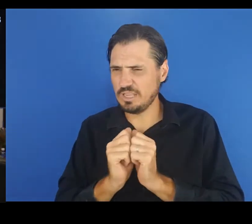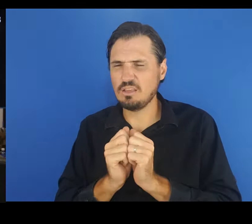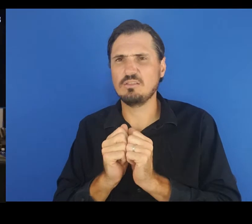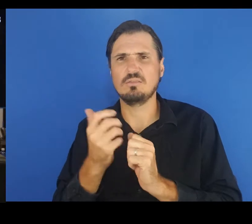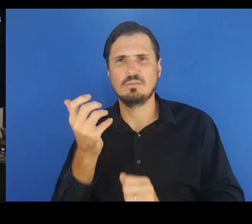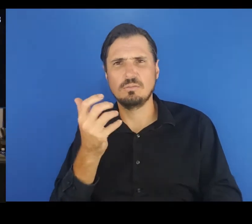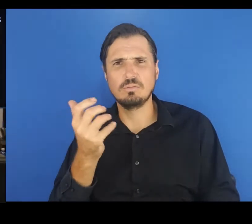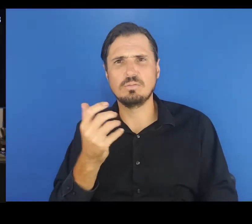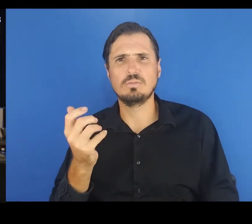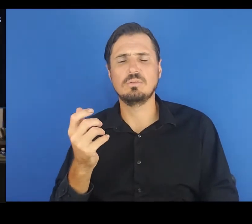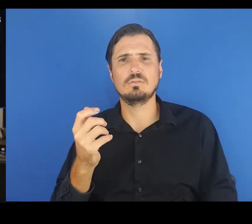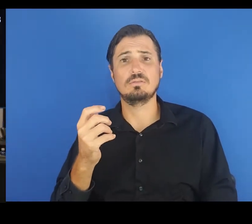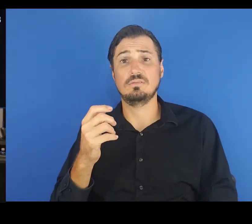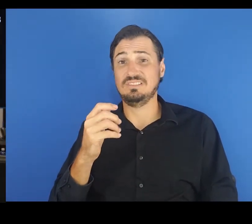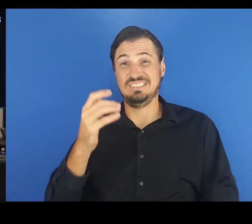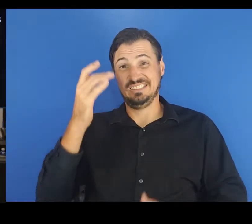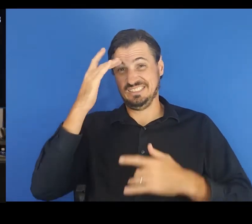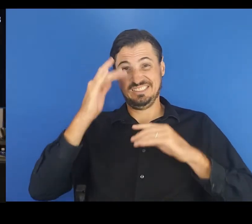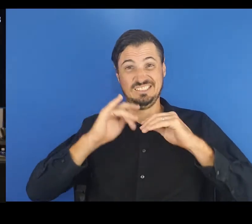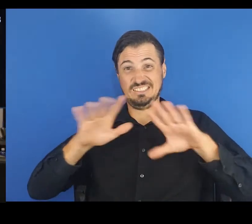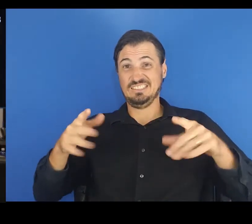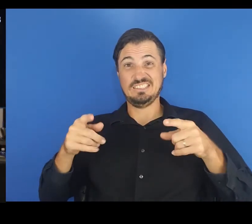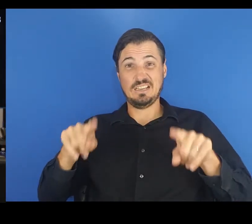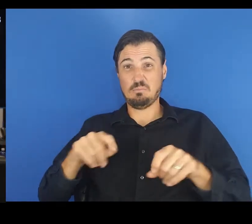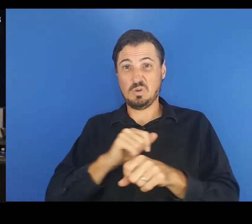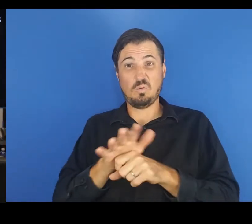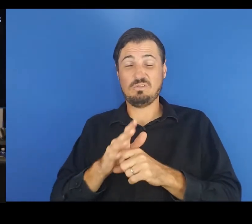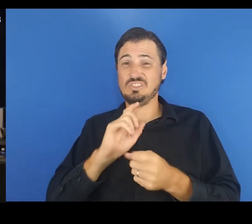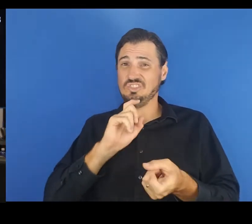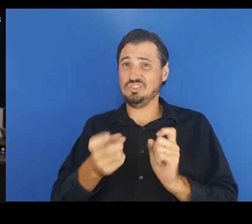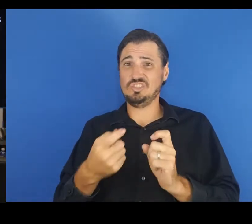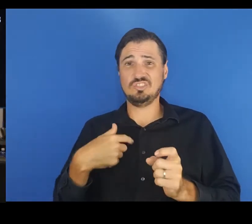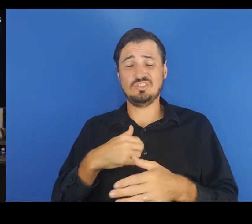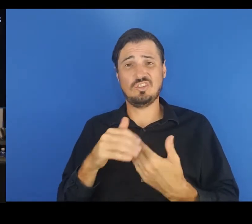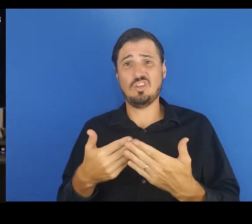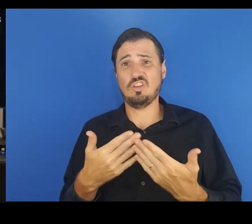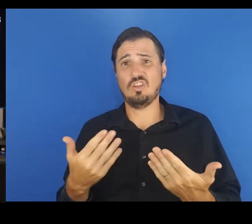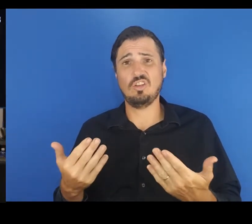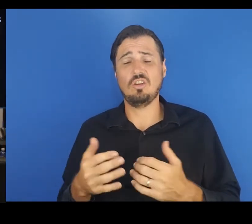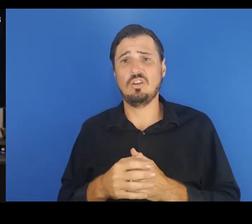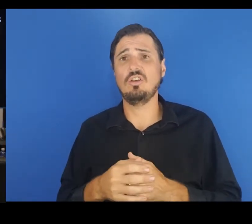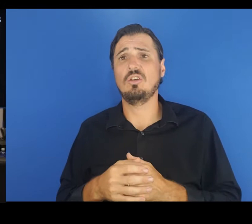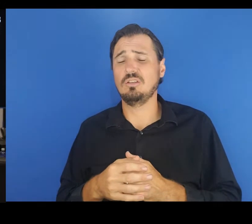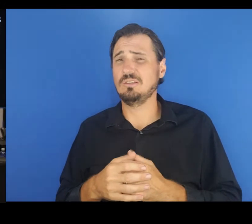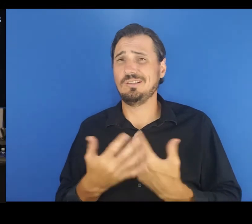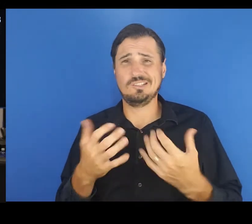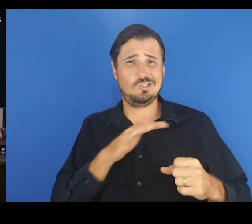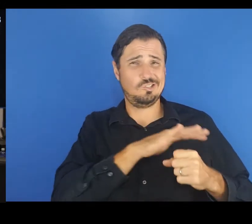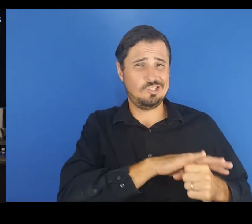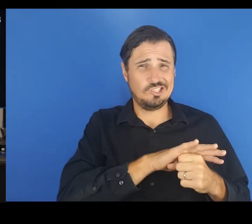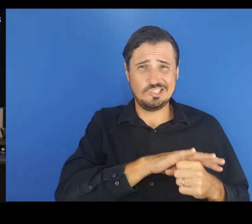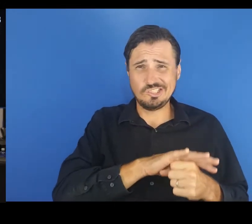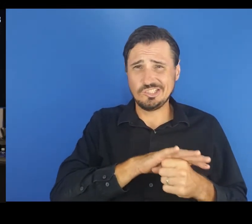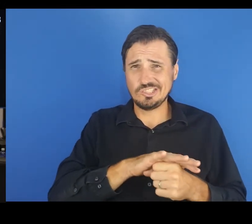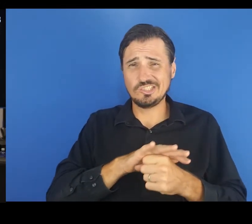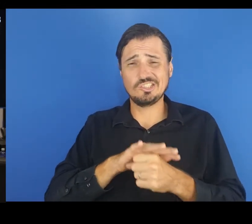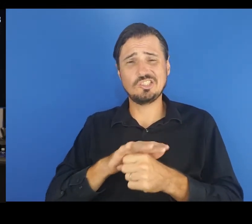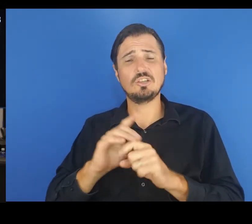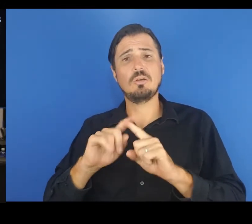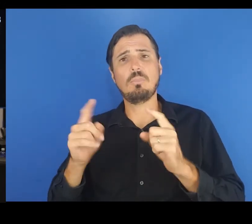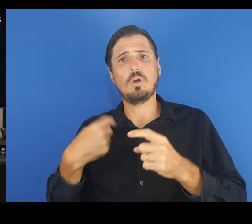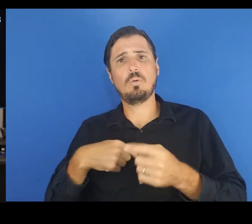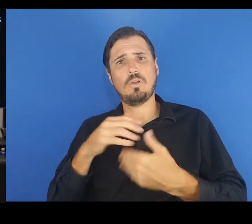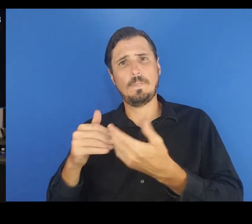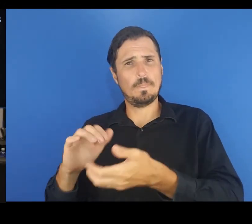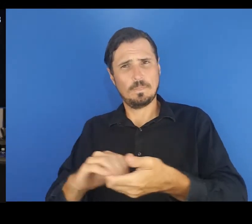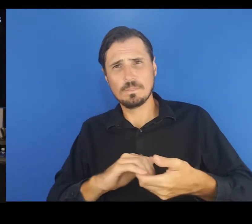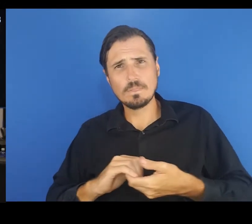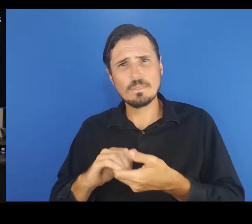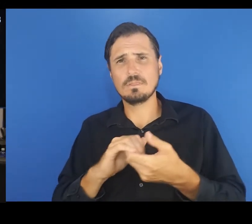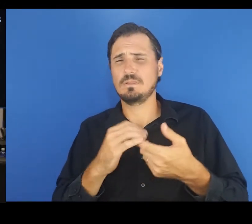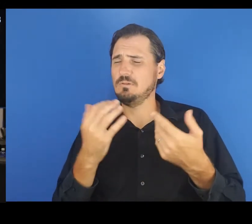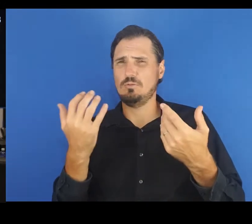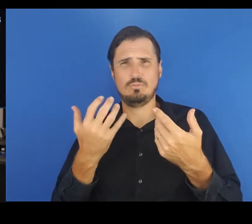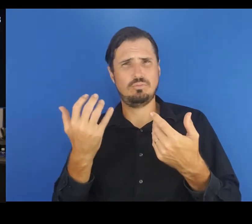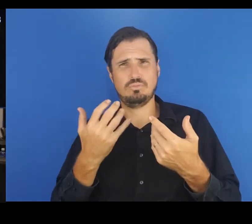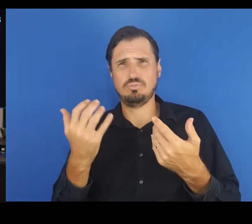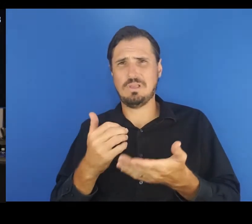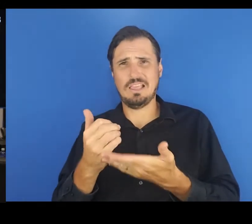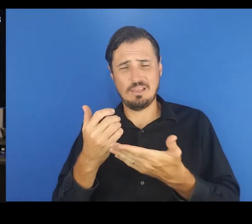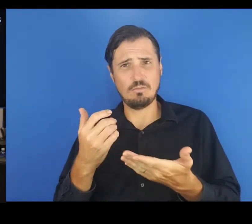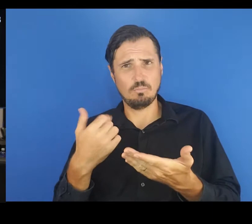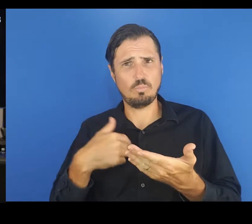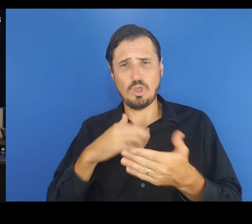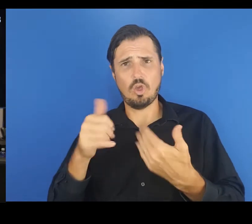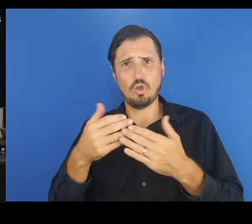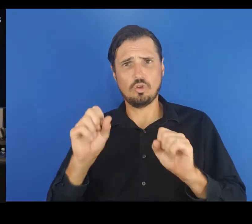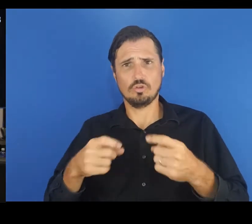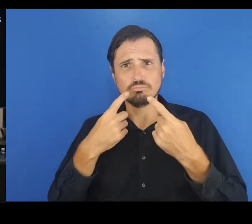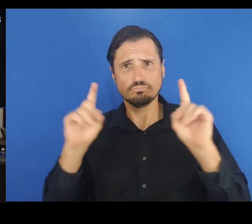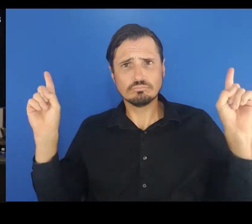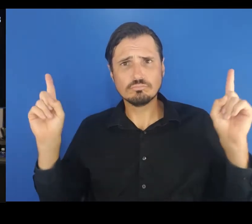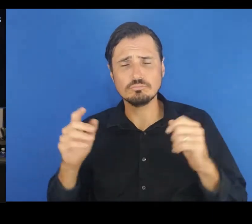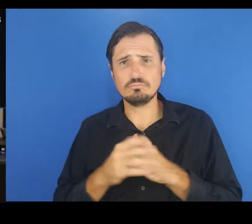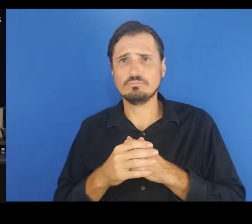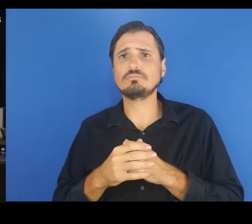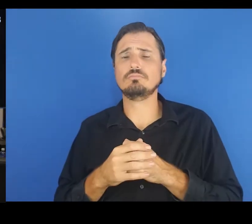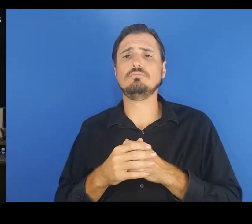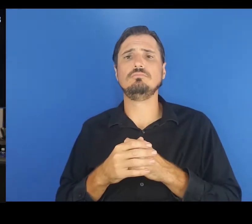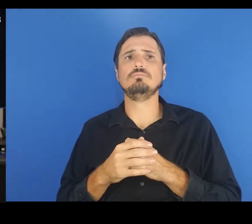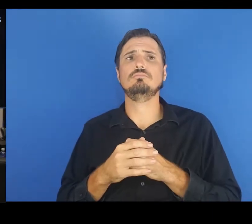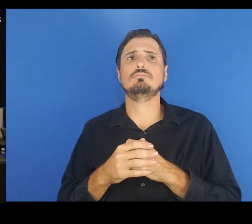This pandemic has changed us all. Many hands made light work of past stressful times and it taught us that together Guard, County, and our community could prevail to see our island home